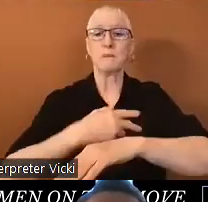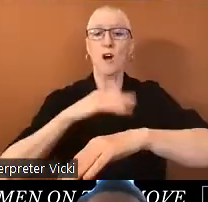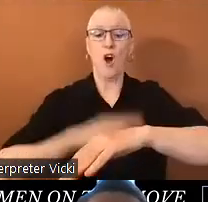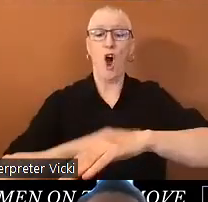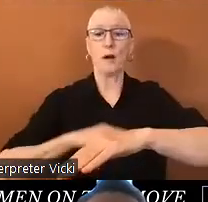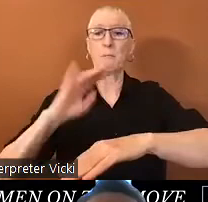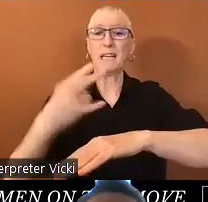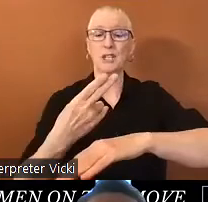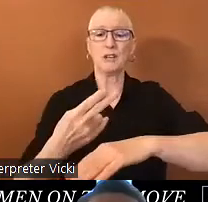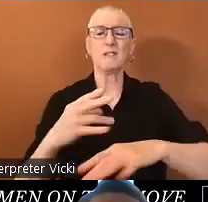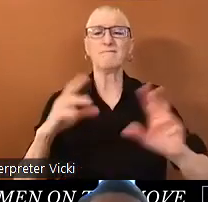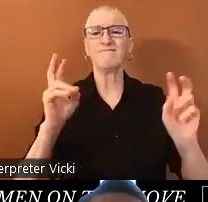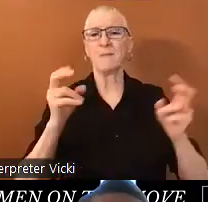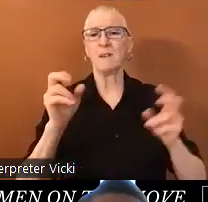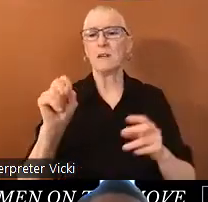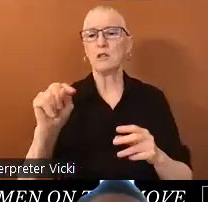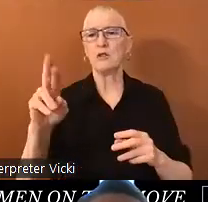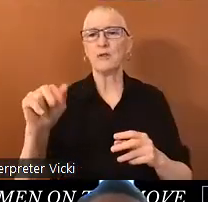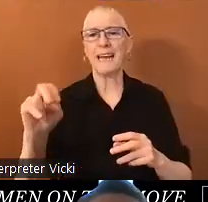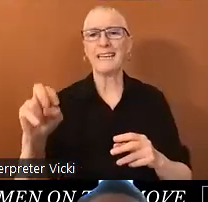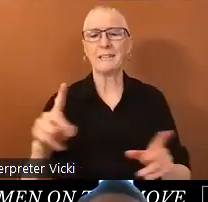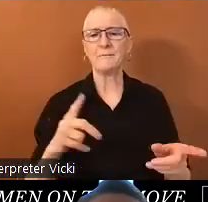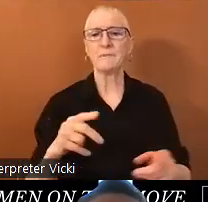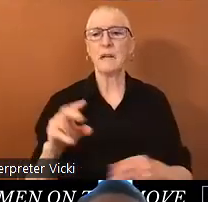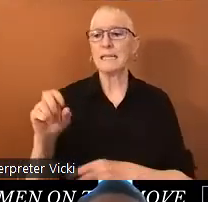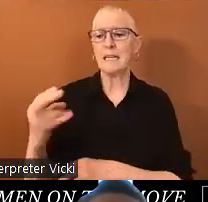Shelby: Very cool. So Sarah's not using tracking devices like Kim